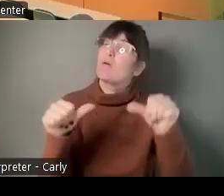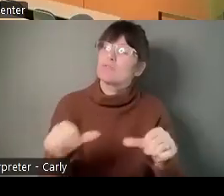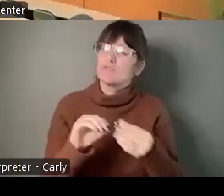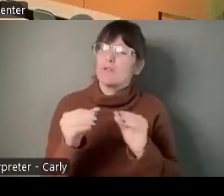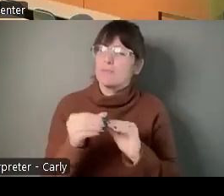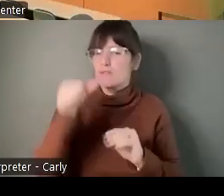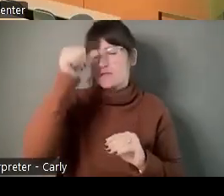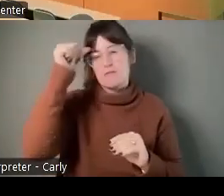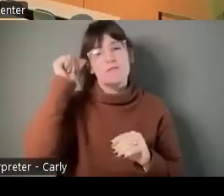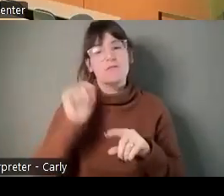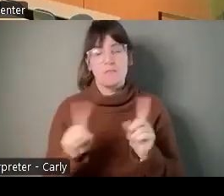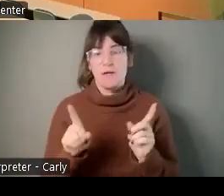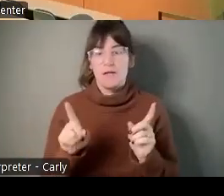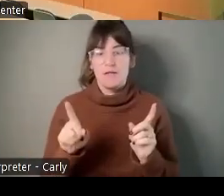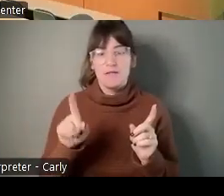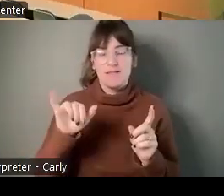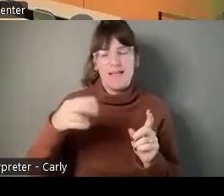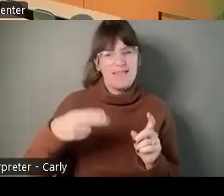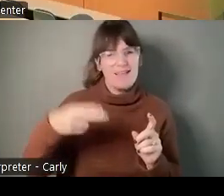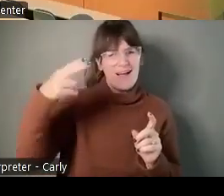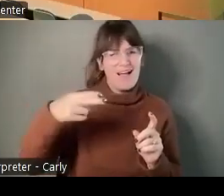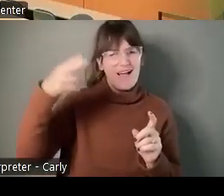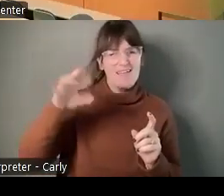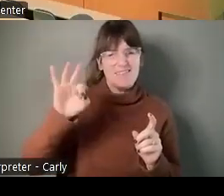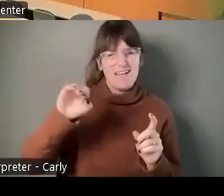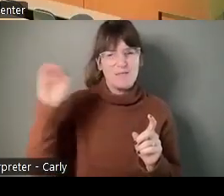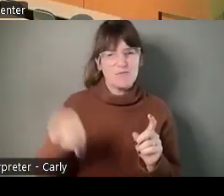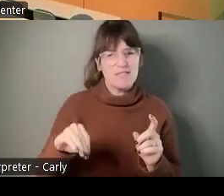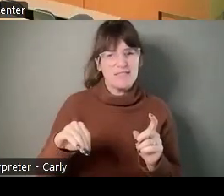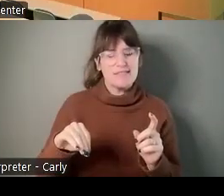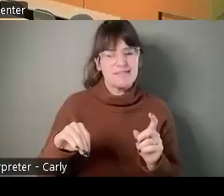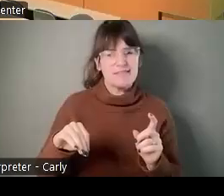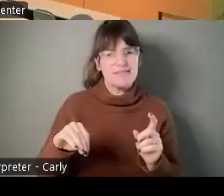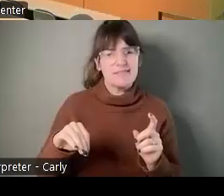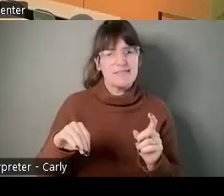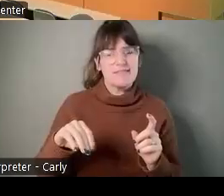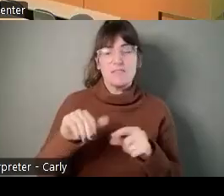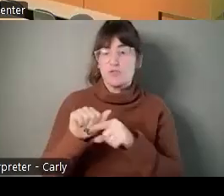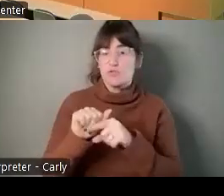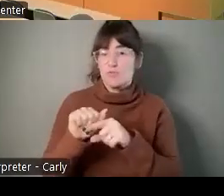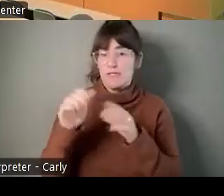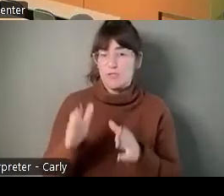Diana can't either, but it's in the high 90%s. Not just Diana, but then trainees who she trained of